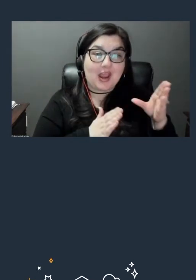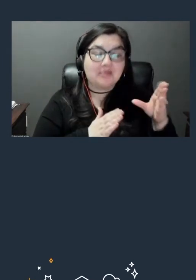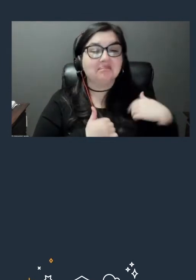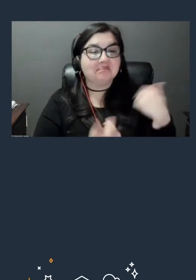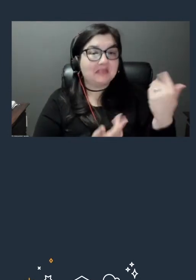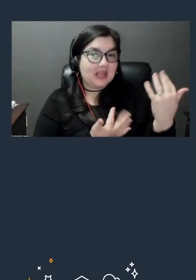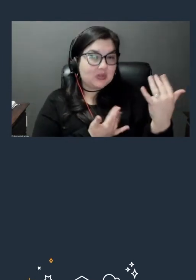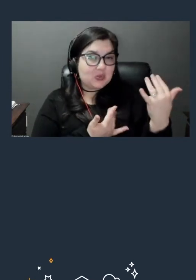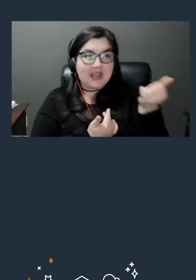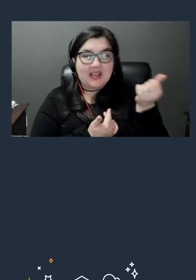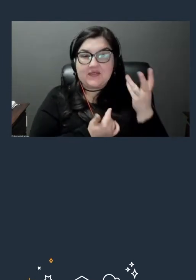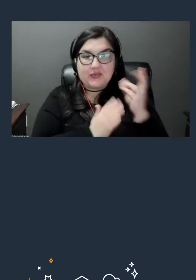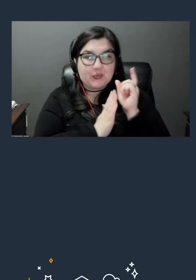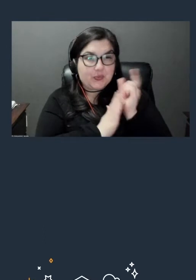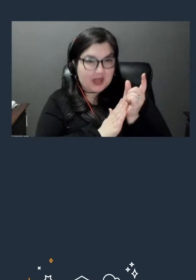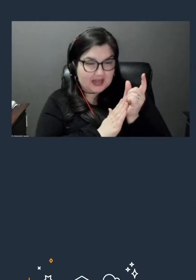and go ahead and refresh this.